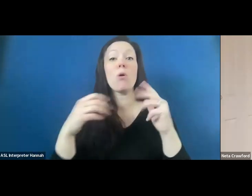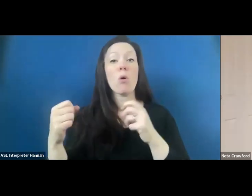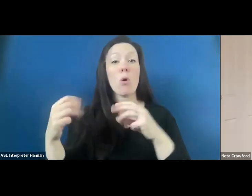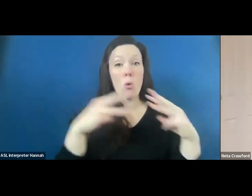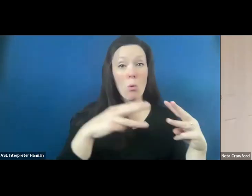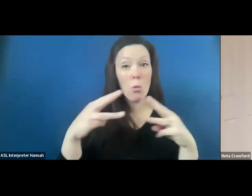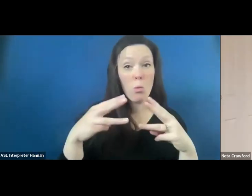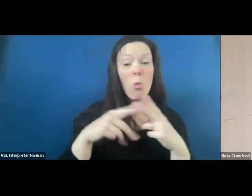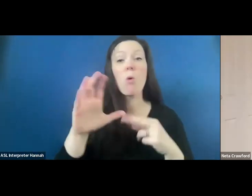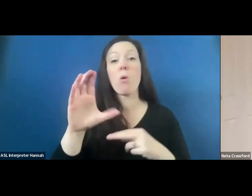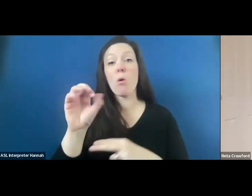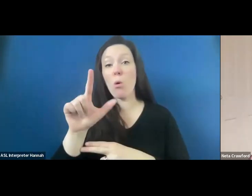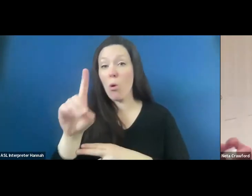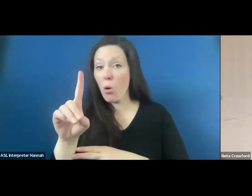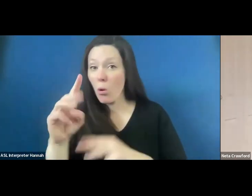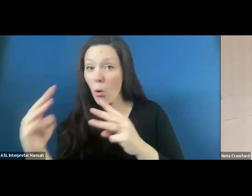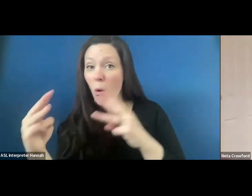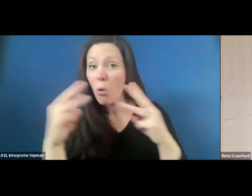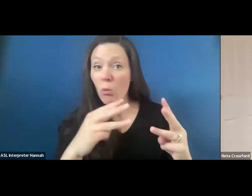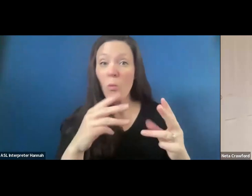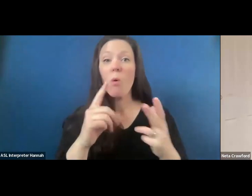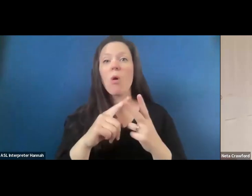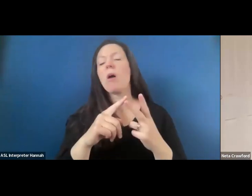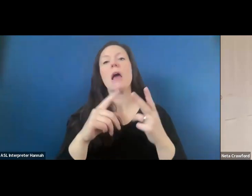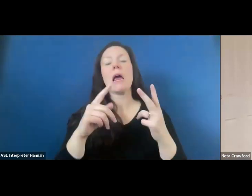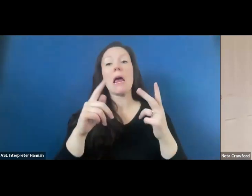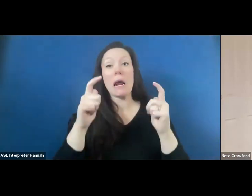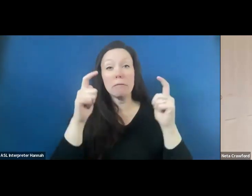and the scale, the overall size of the standing military.